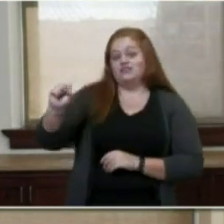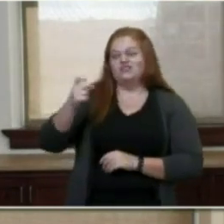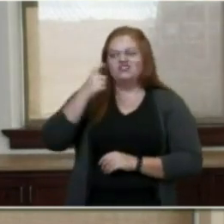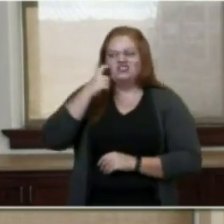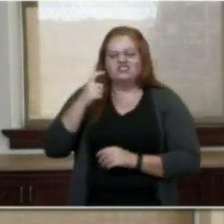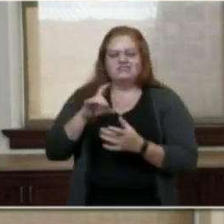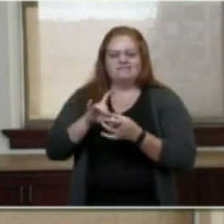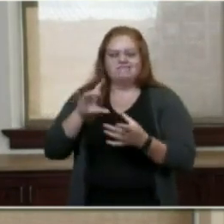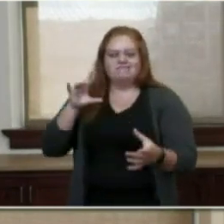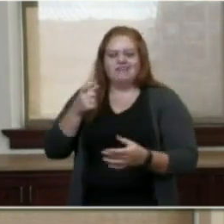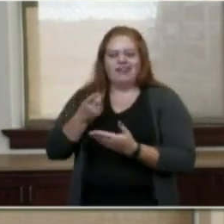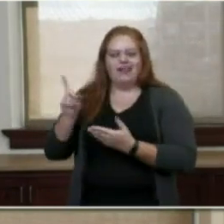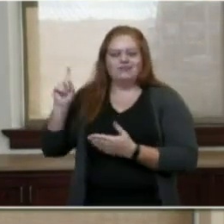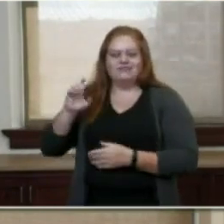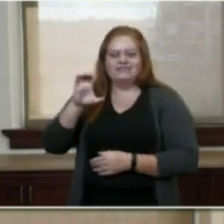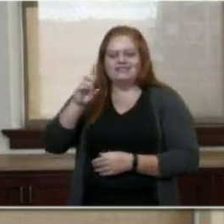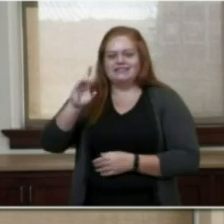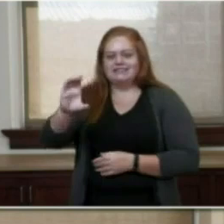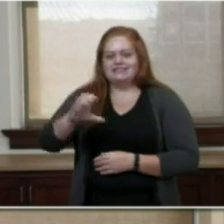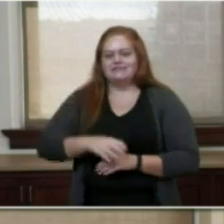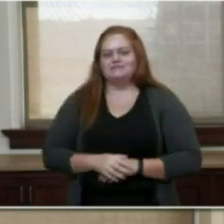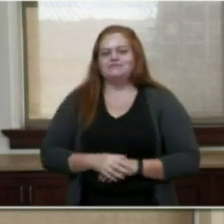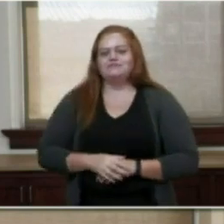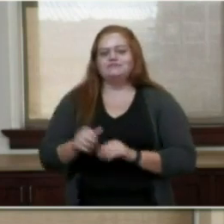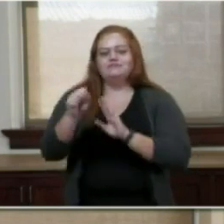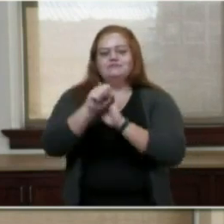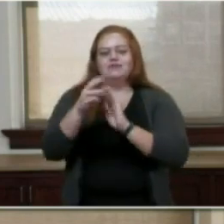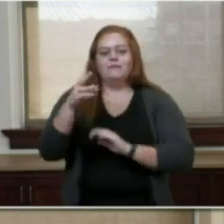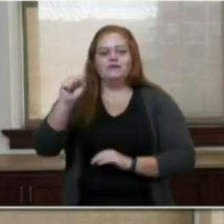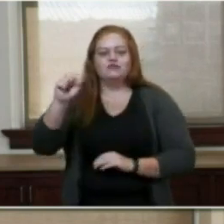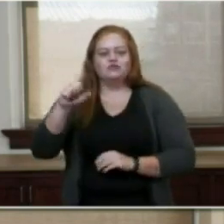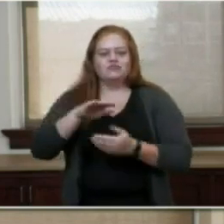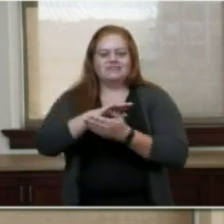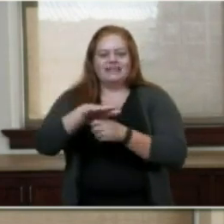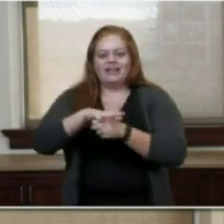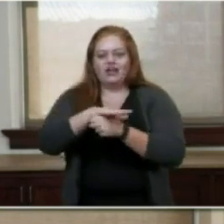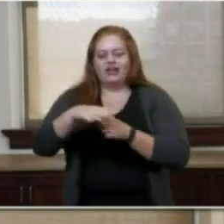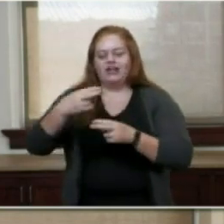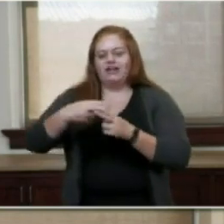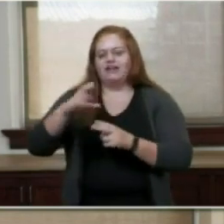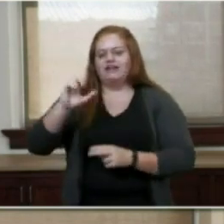last week. The outbreak happened on Cape Cod in early july. After numerous